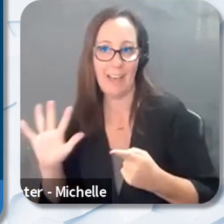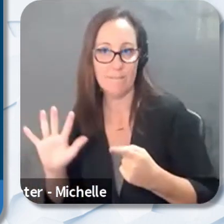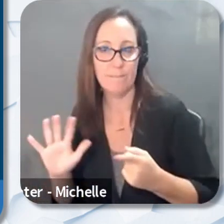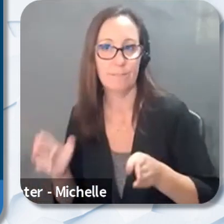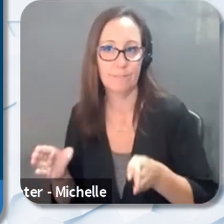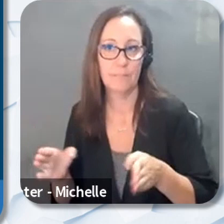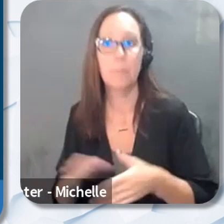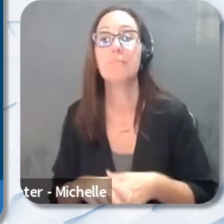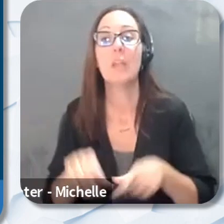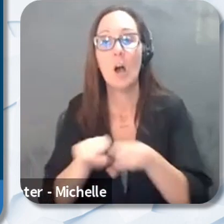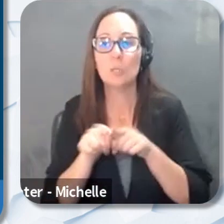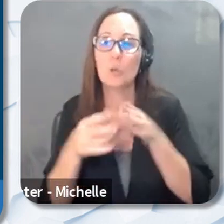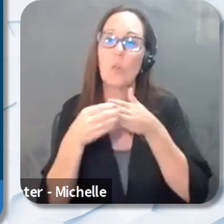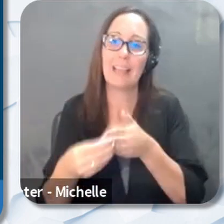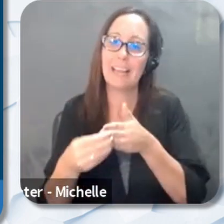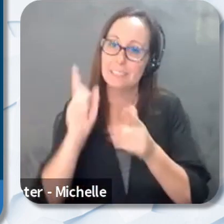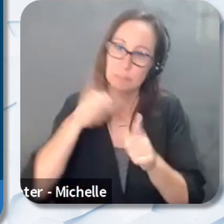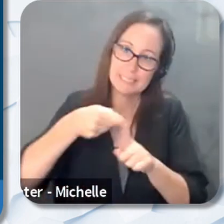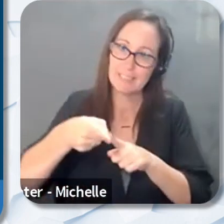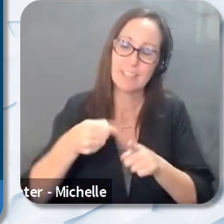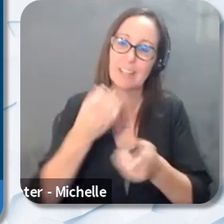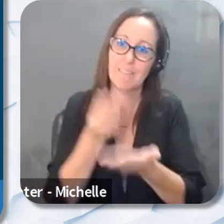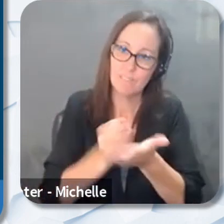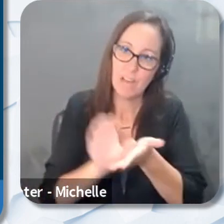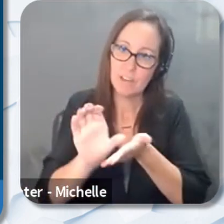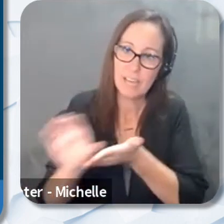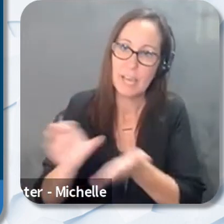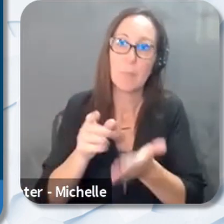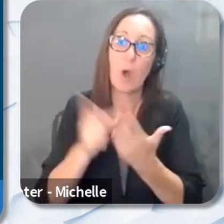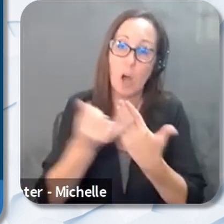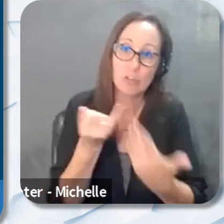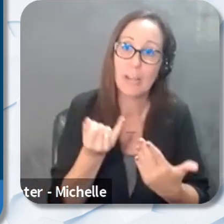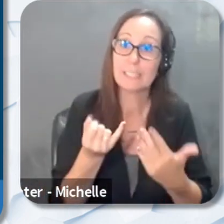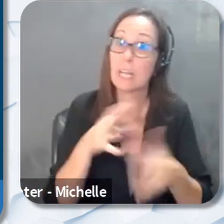She has also led specifically funded projects, including the district's implementation of the